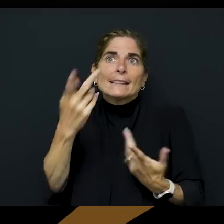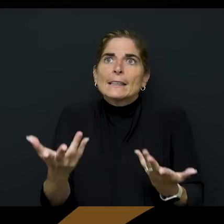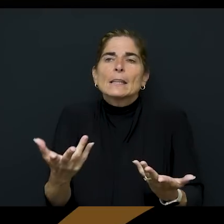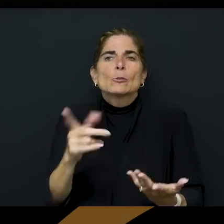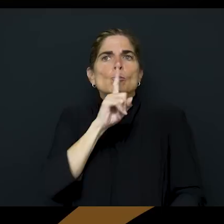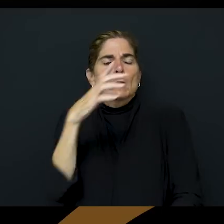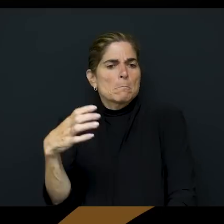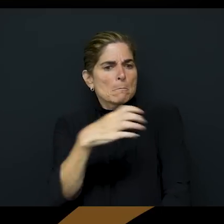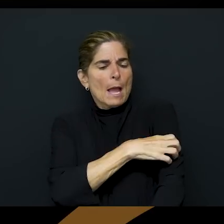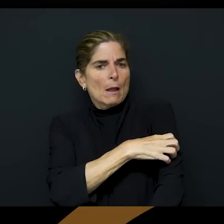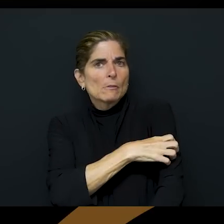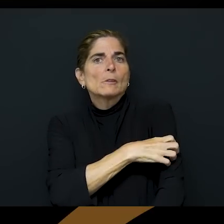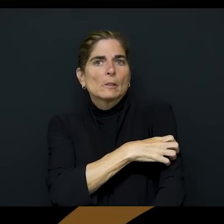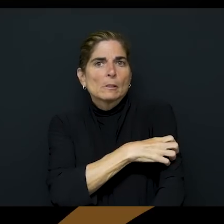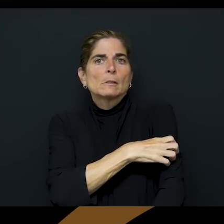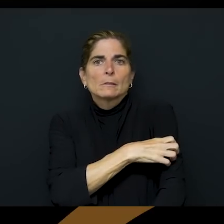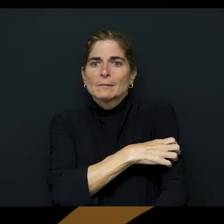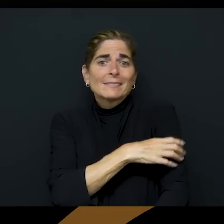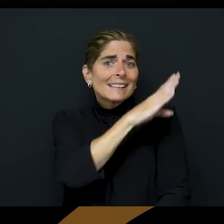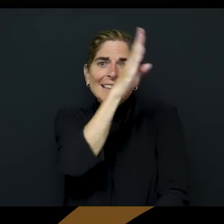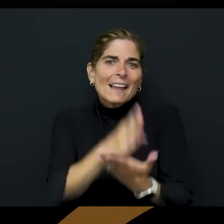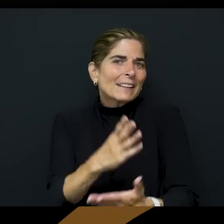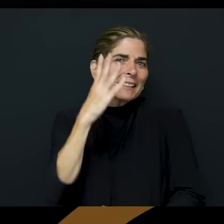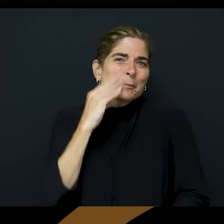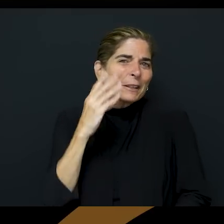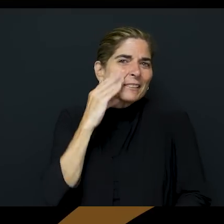It's something that we've never experienced as blind people before.